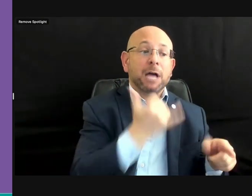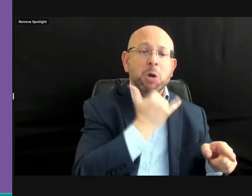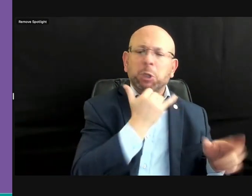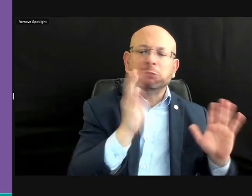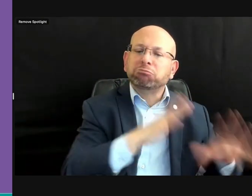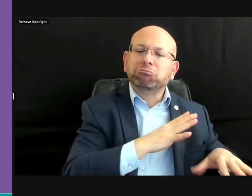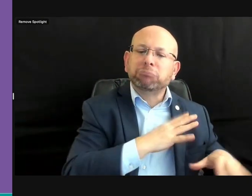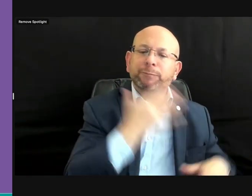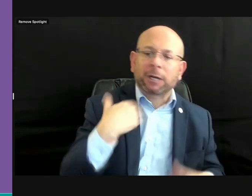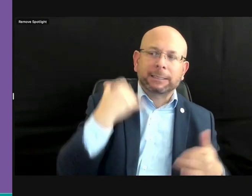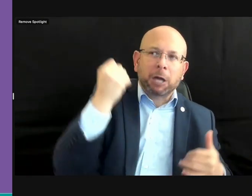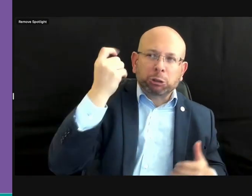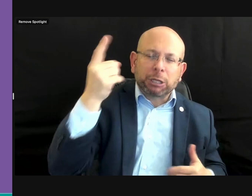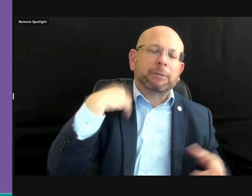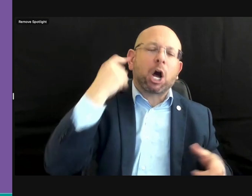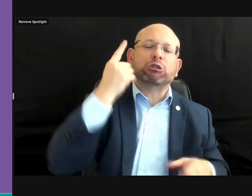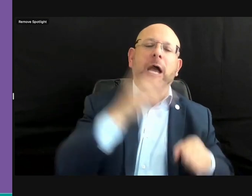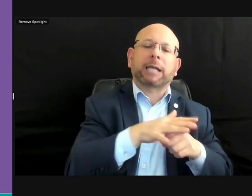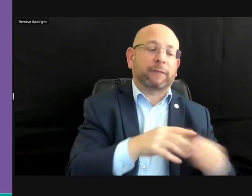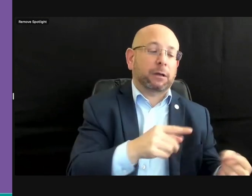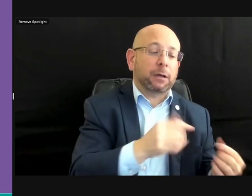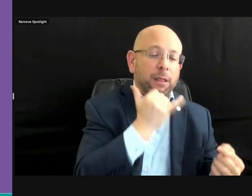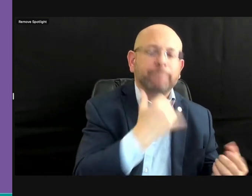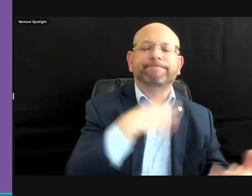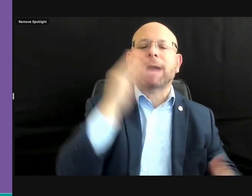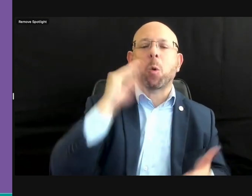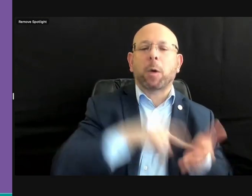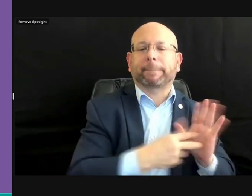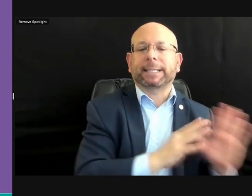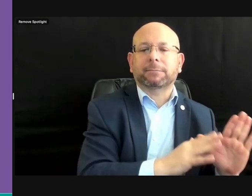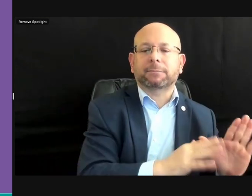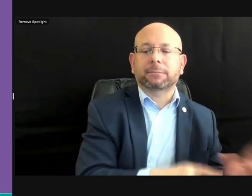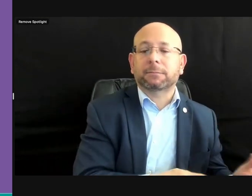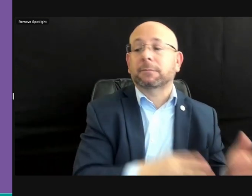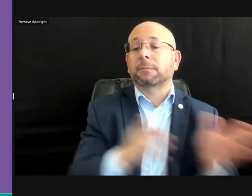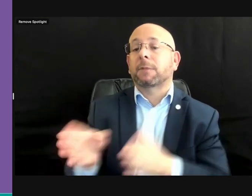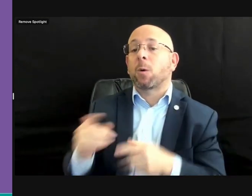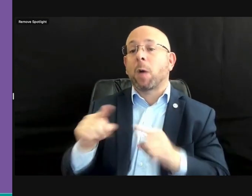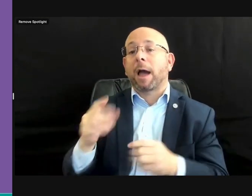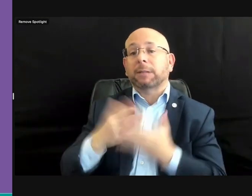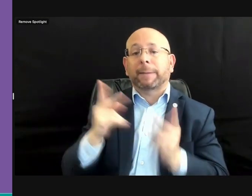So some people are perfectly accepting of ASR. And they understand those errors.